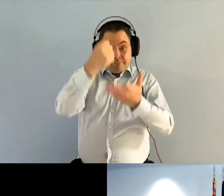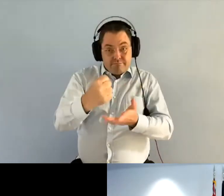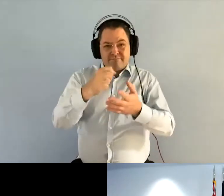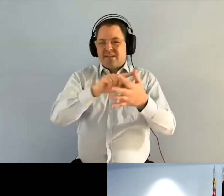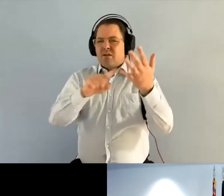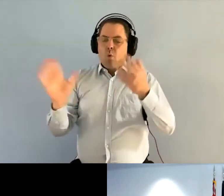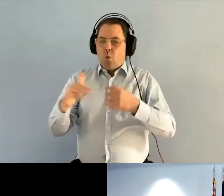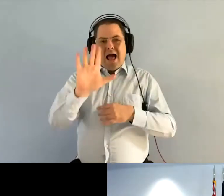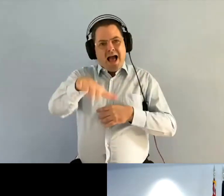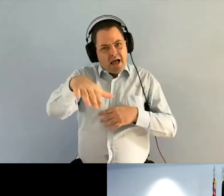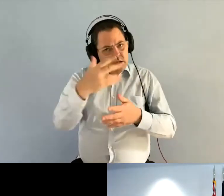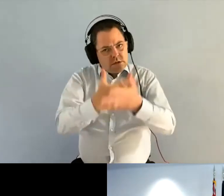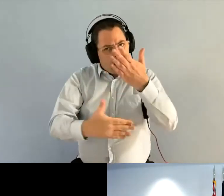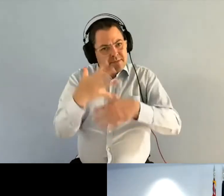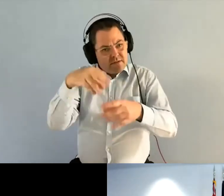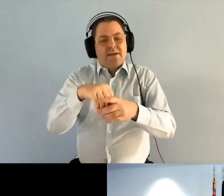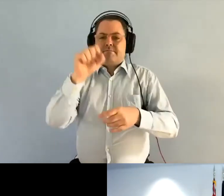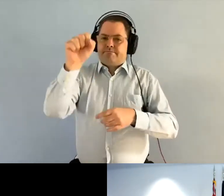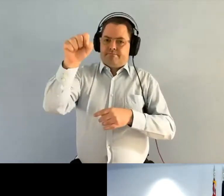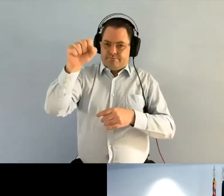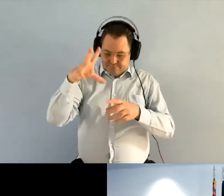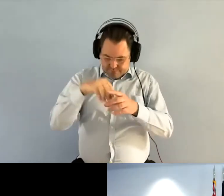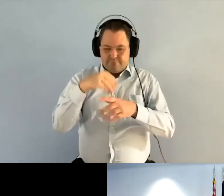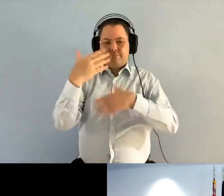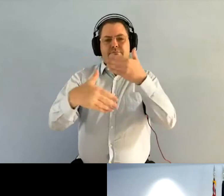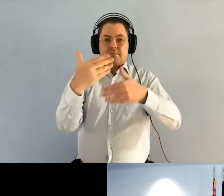, including from States and (?)